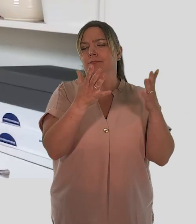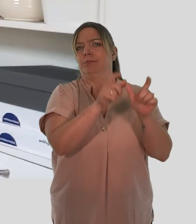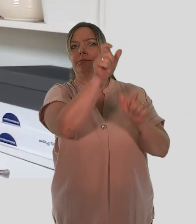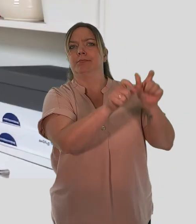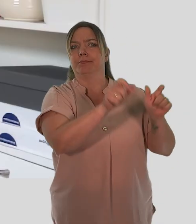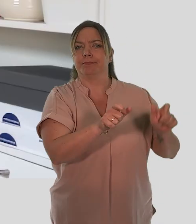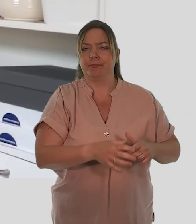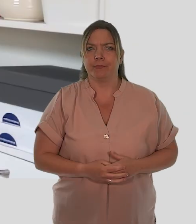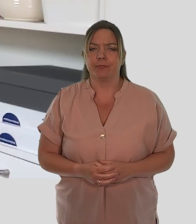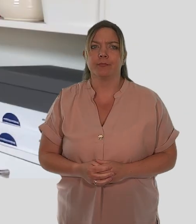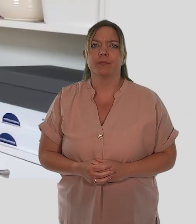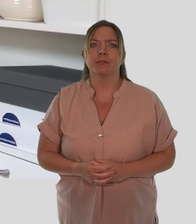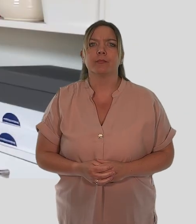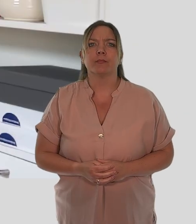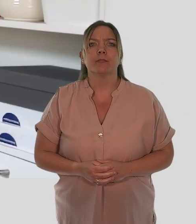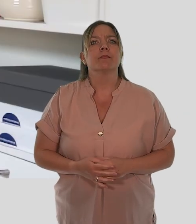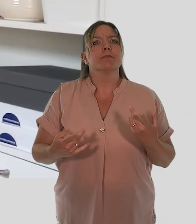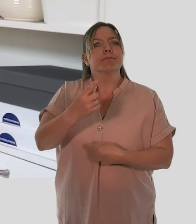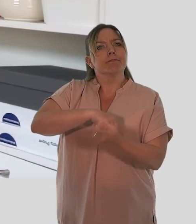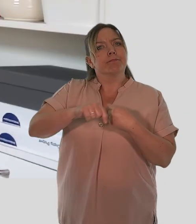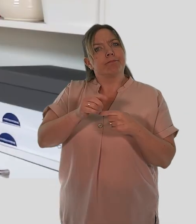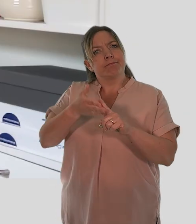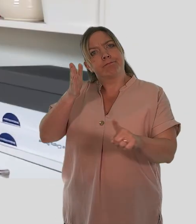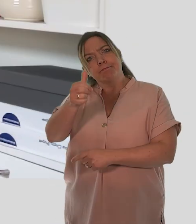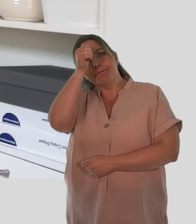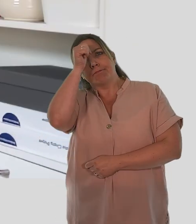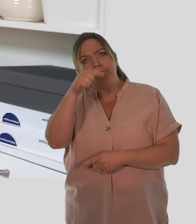to the World Health Organization Global Action Plan on Dementia,